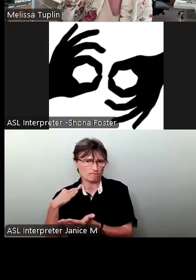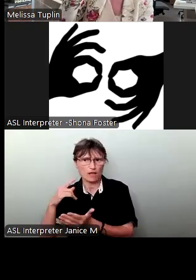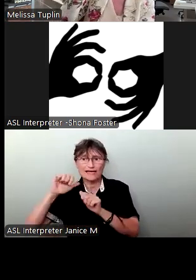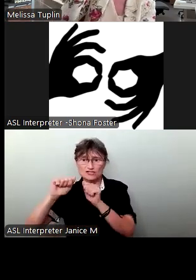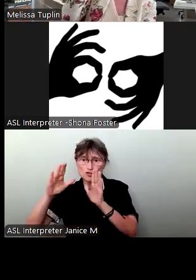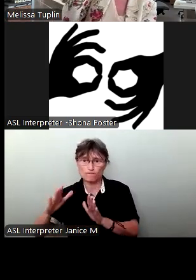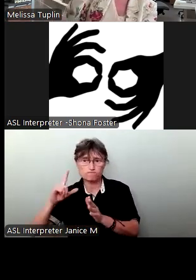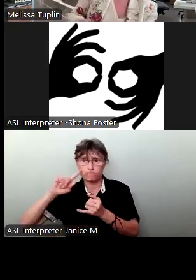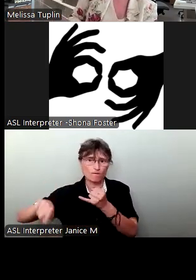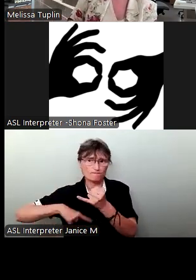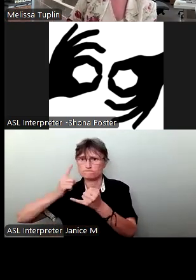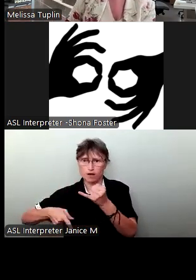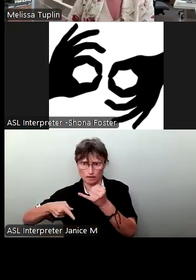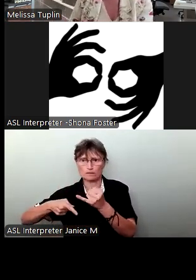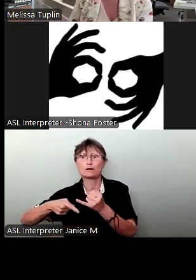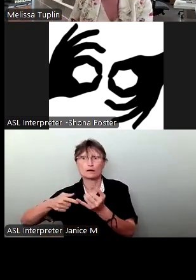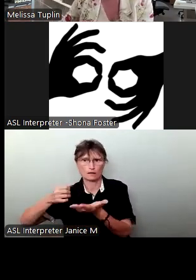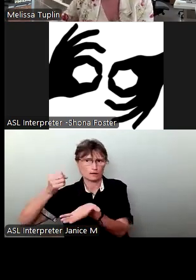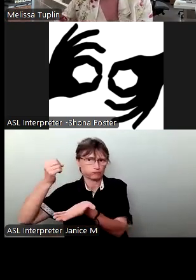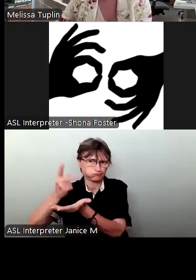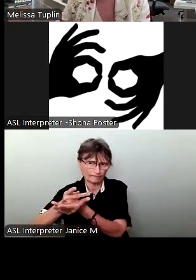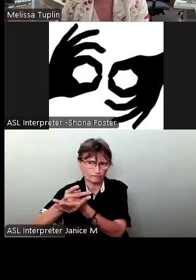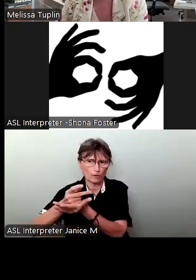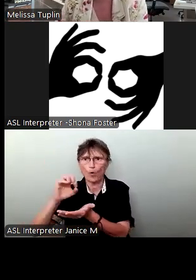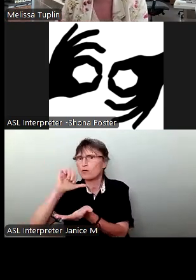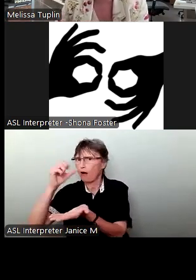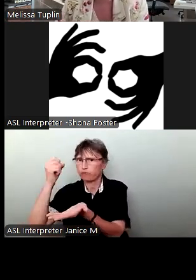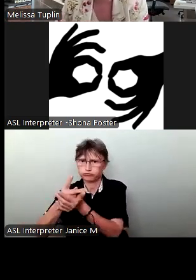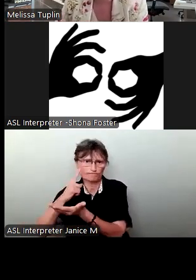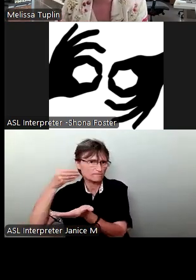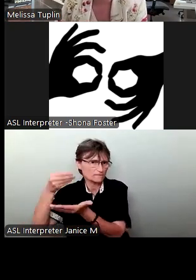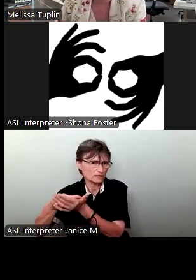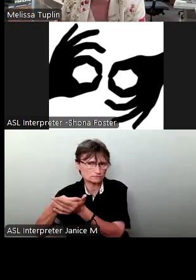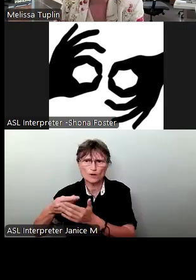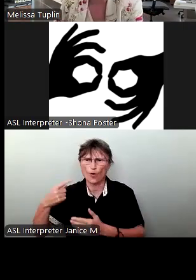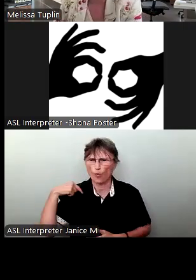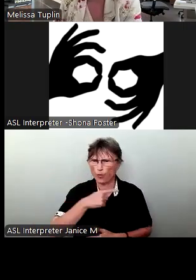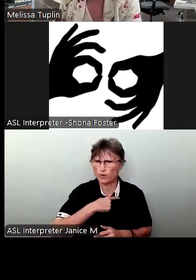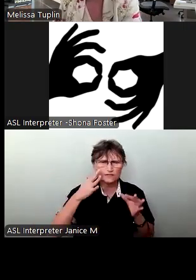We have very actively made this choice because it's important to us that applicants put the